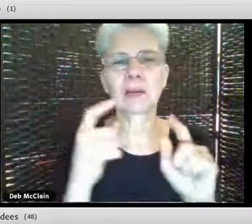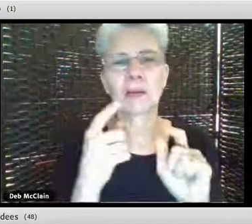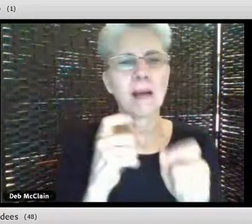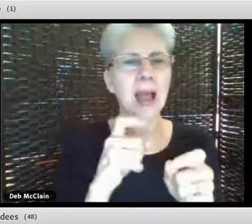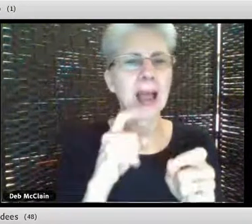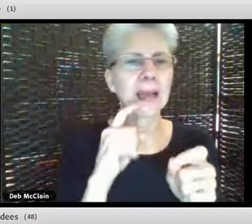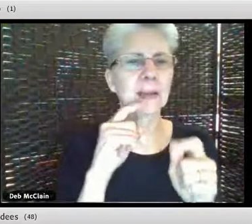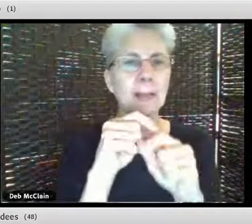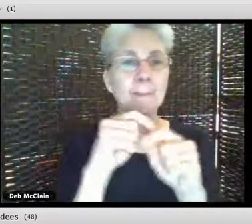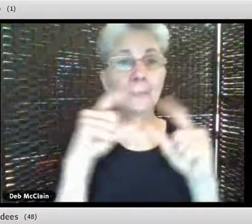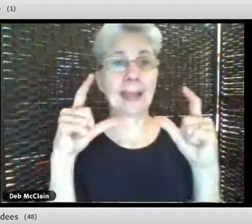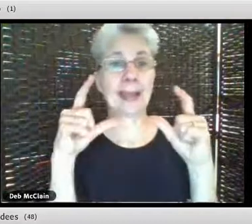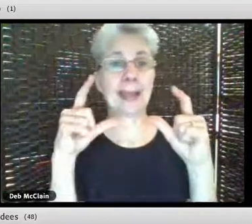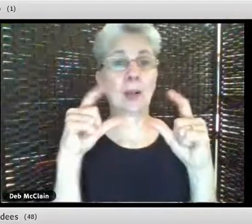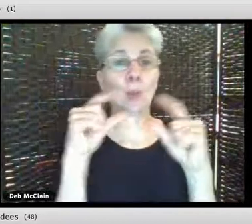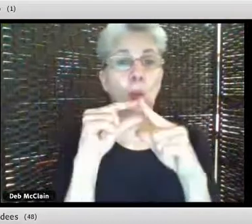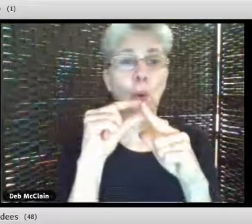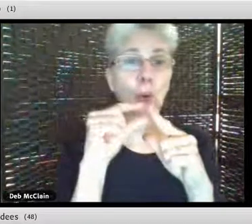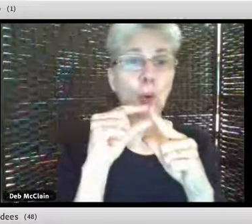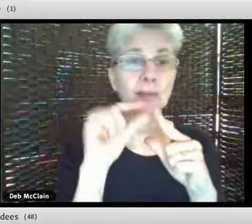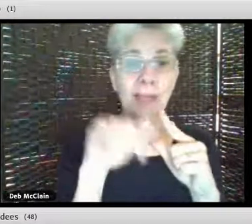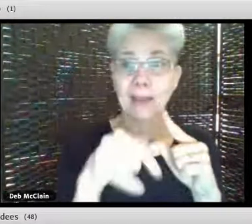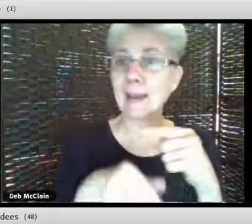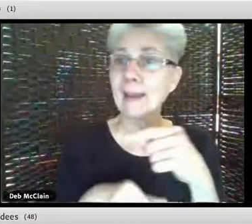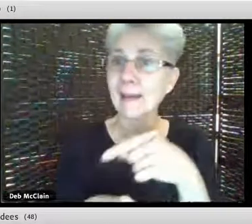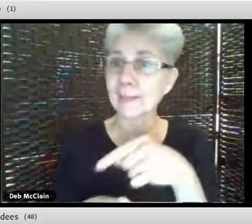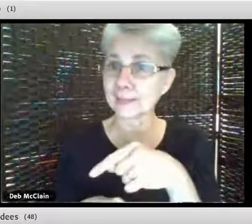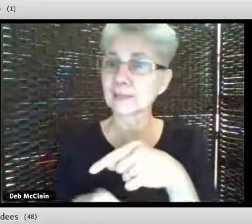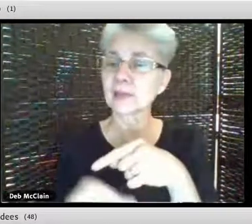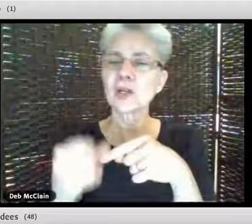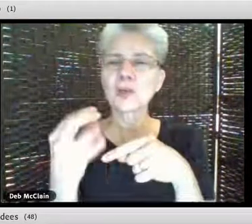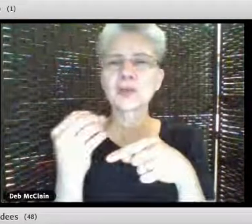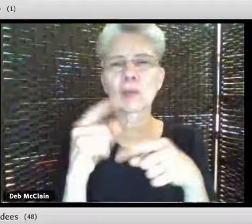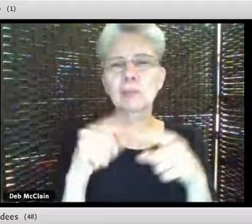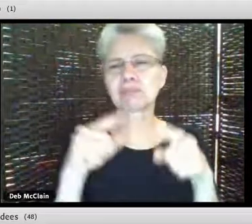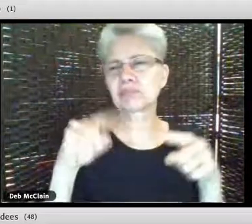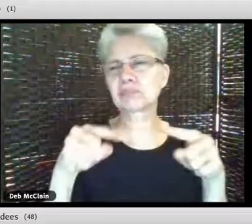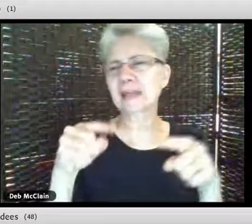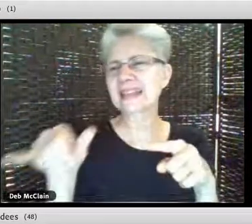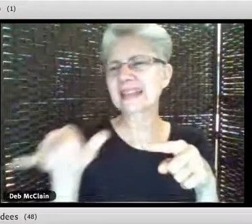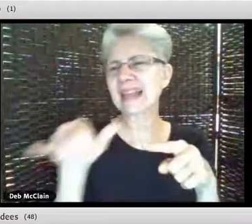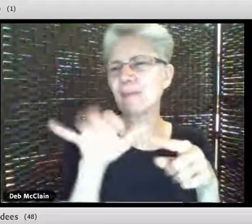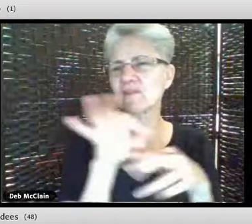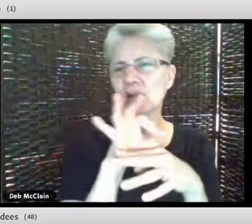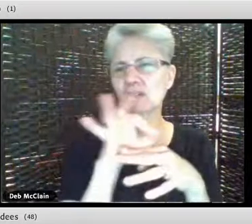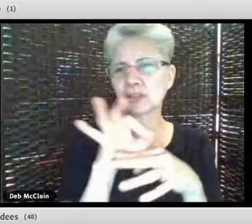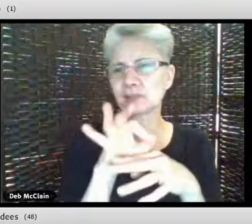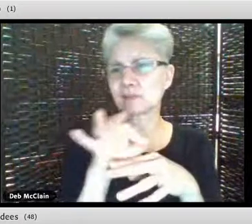I can make this bold. I can change the color. I can make it huge.